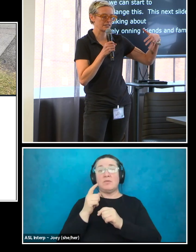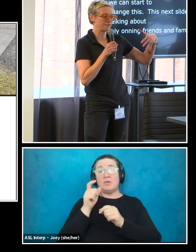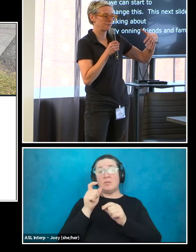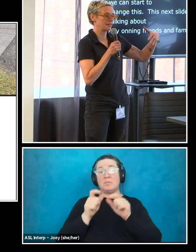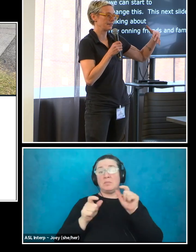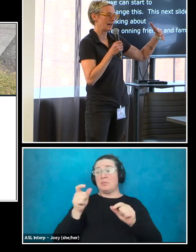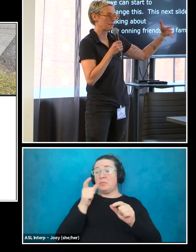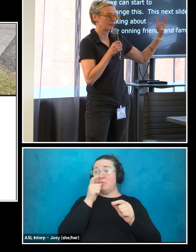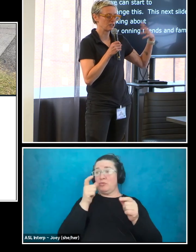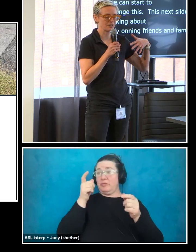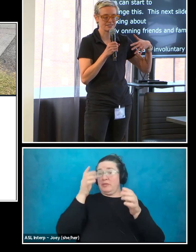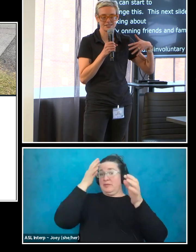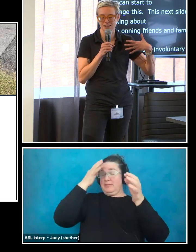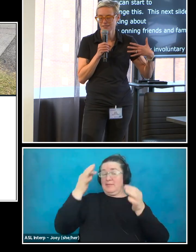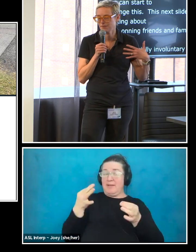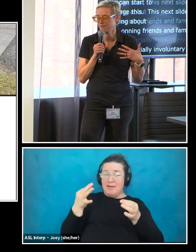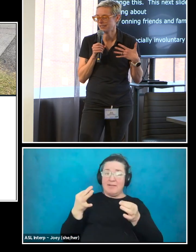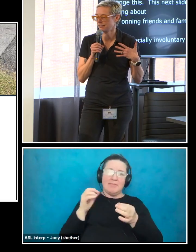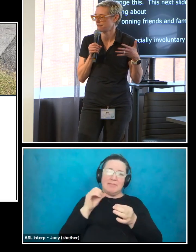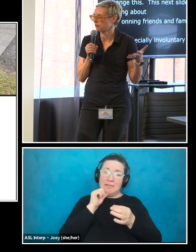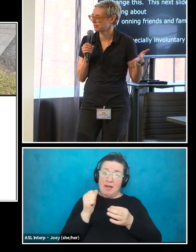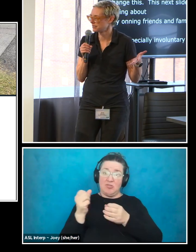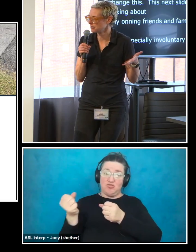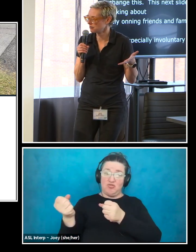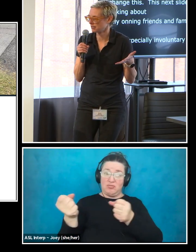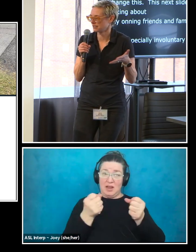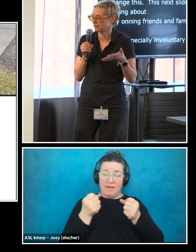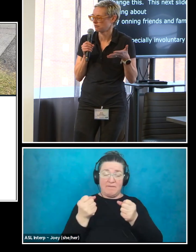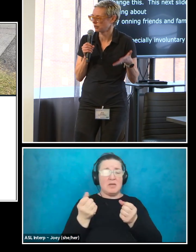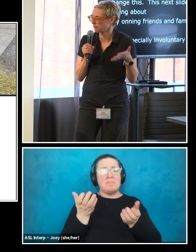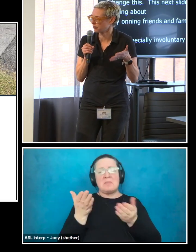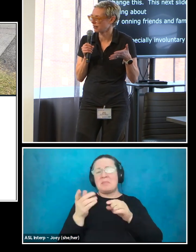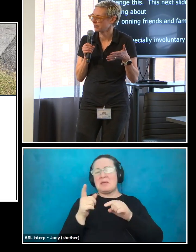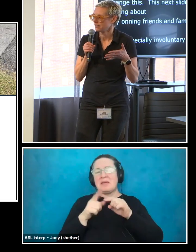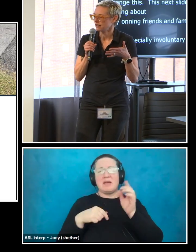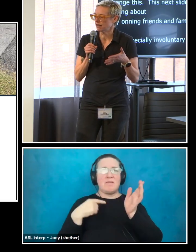live in Capitol Hill because that's not something we can afford to do or just doesn't work for our